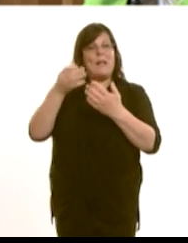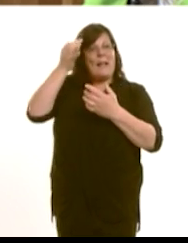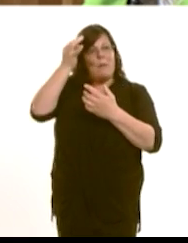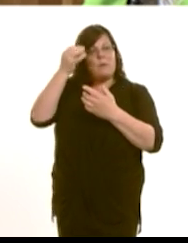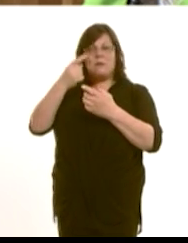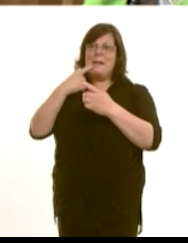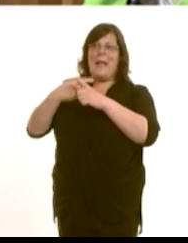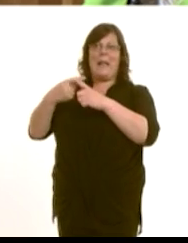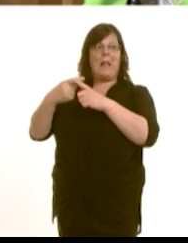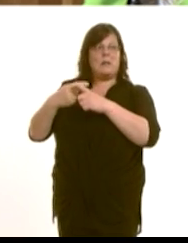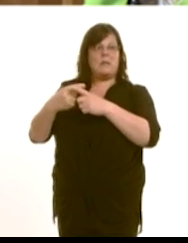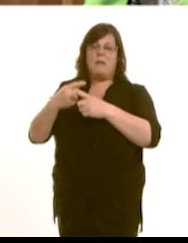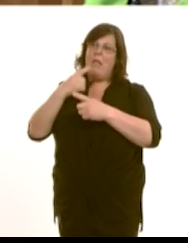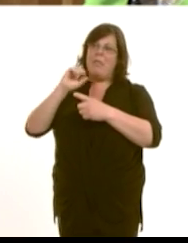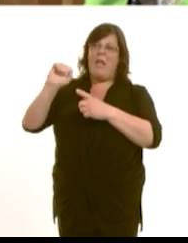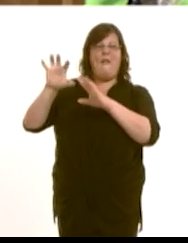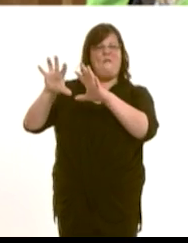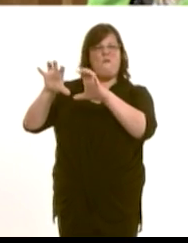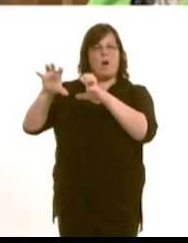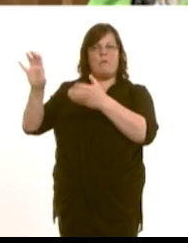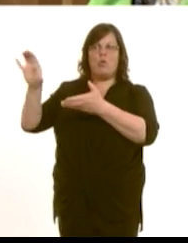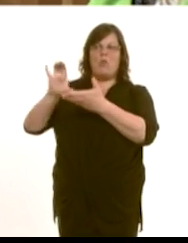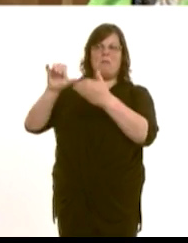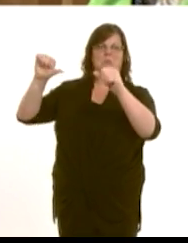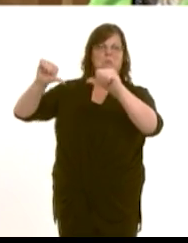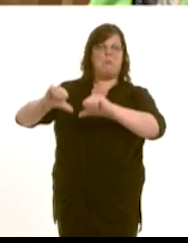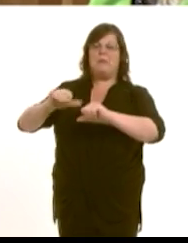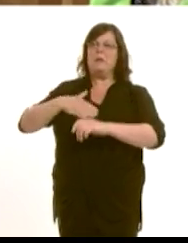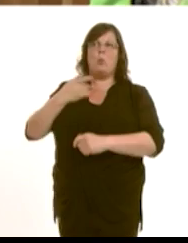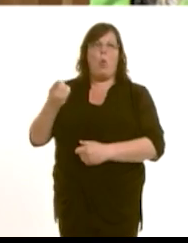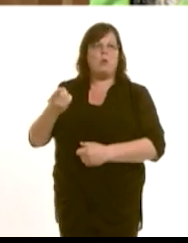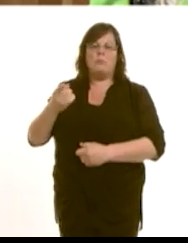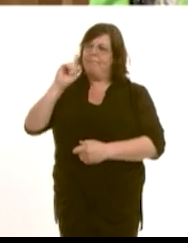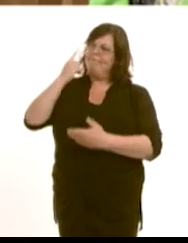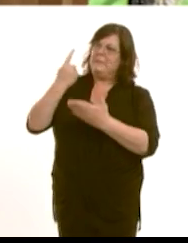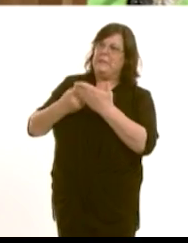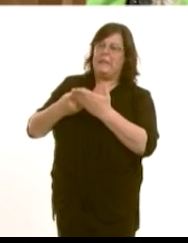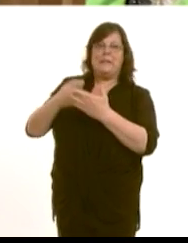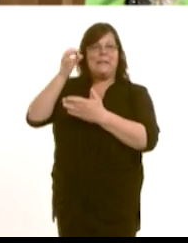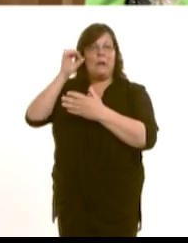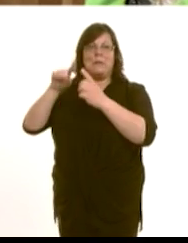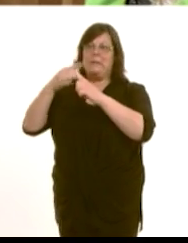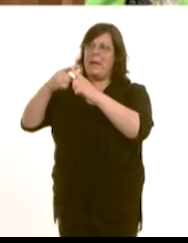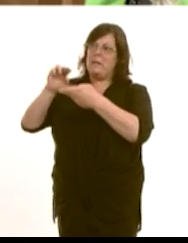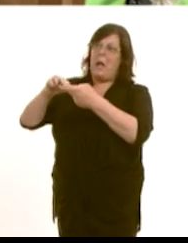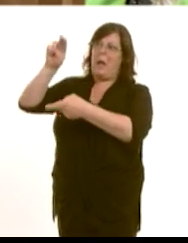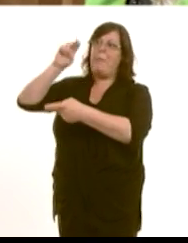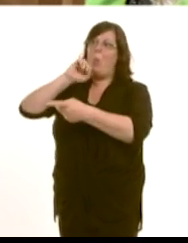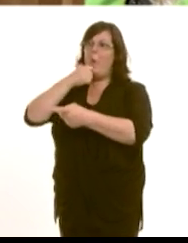grant this year and they chose to increase council tax instead. Despite that fact, council tax in Wales is lower on average than it is in England, and,